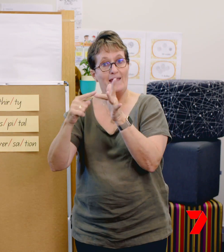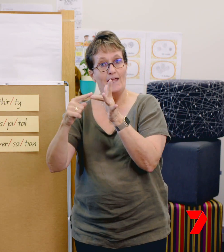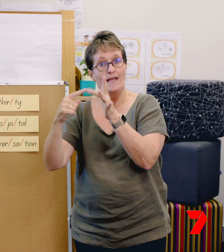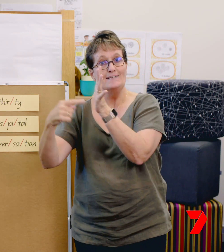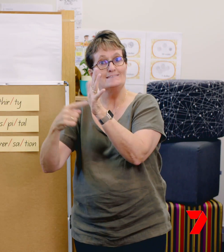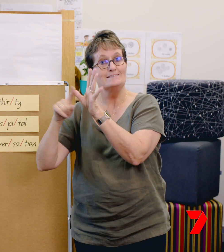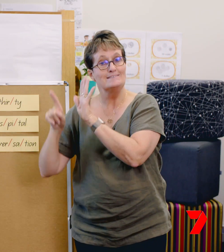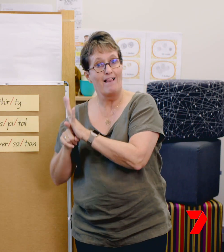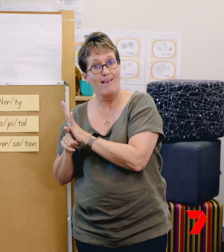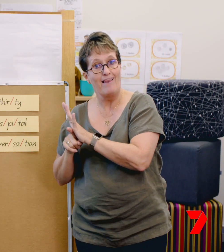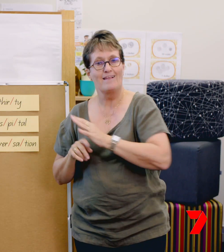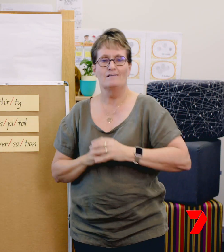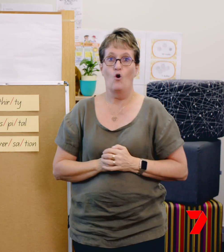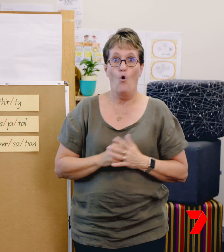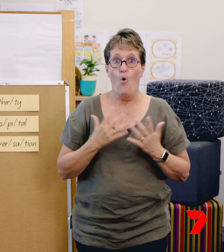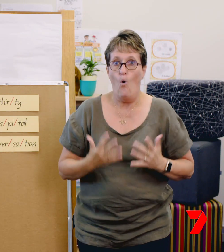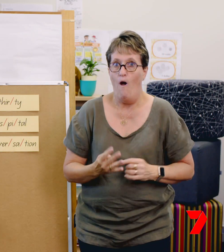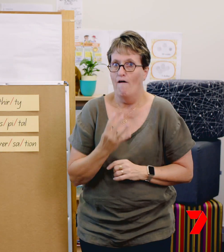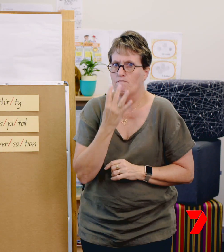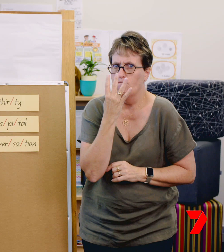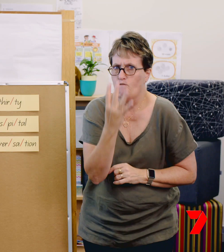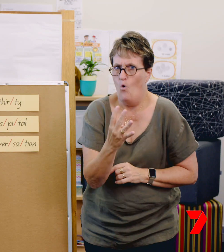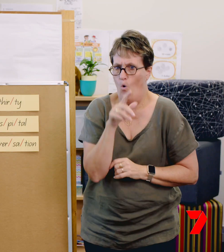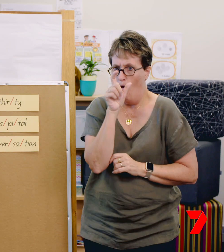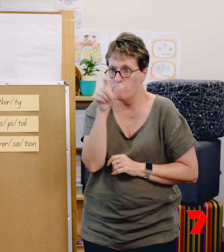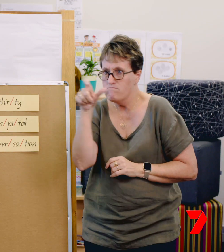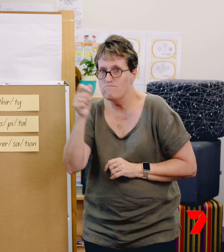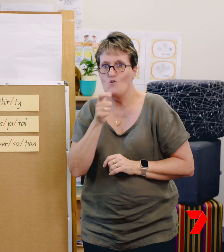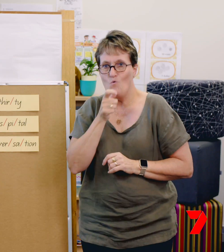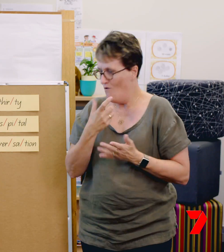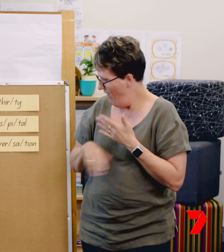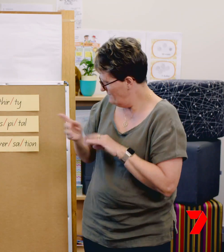Or, a four-syllable word like conversation: